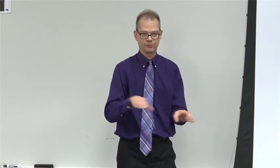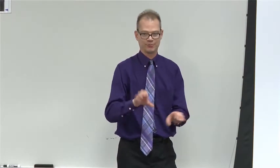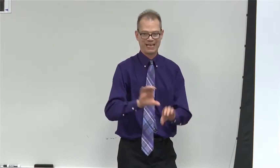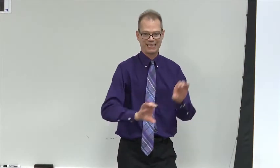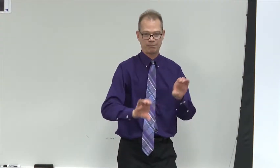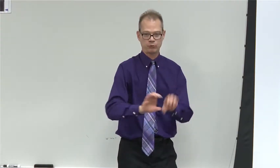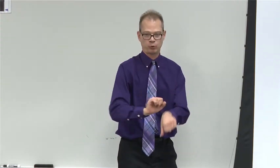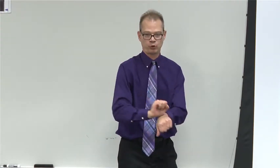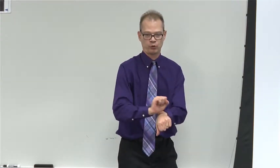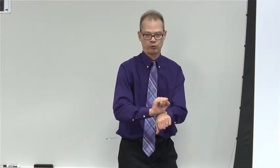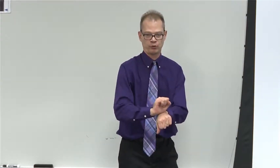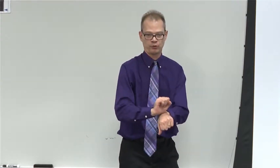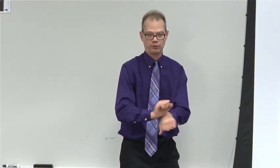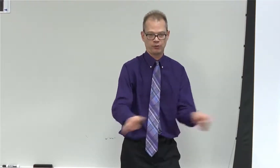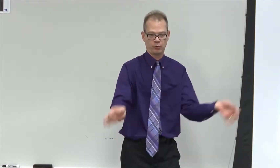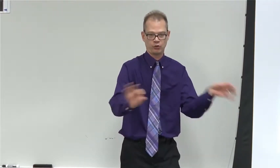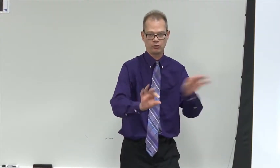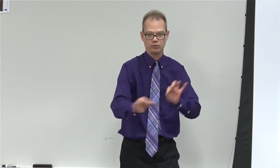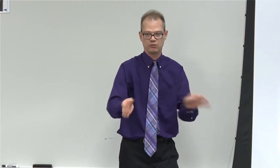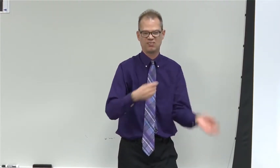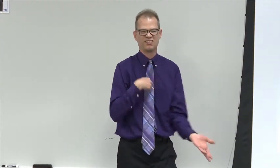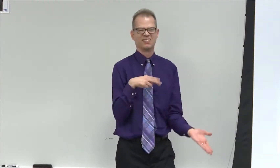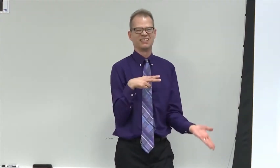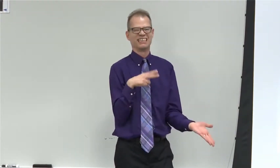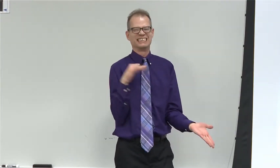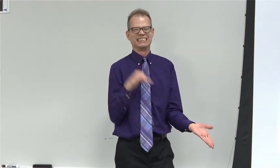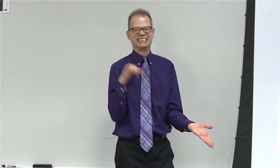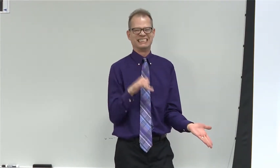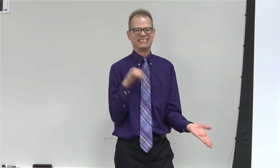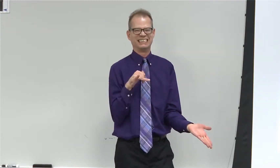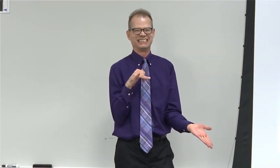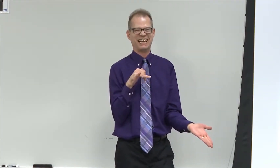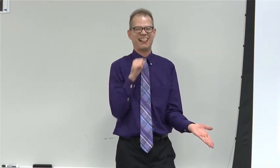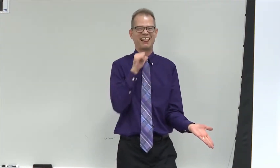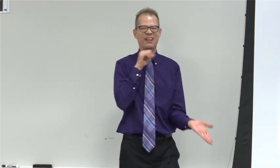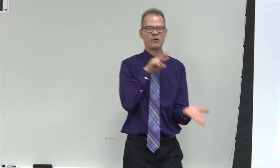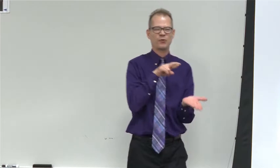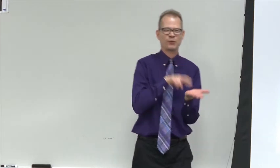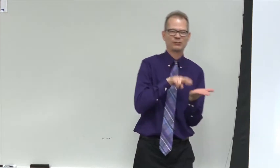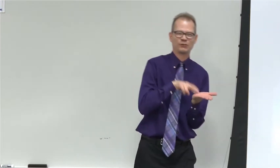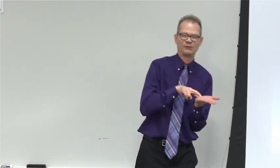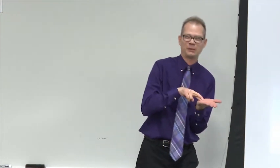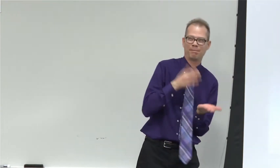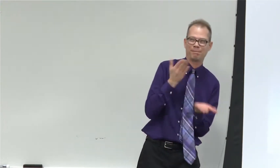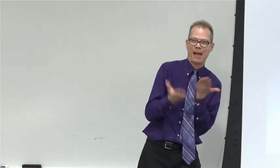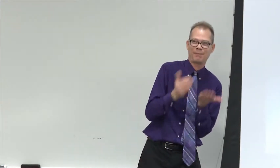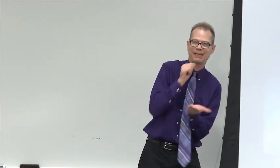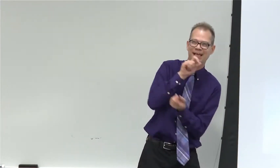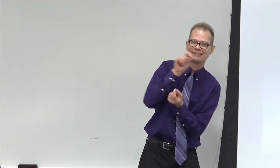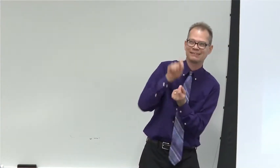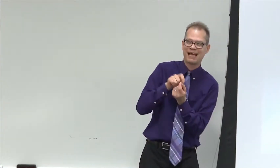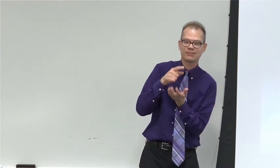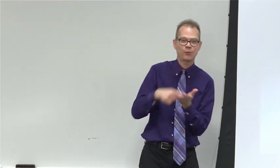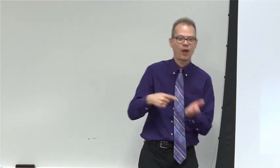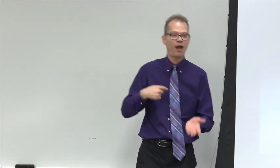All day long just doing chemistry work. And that was the type of research